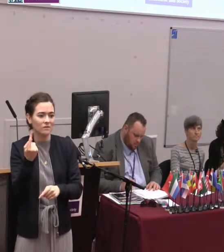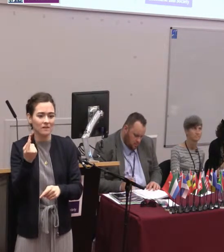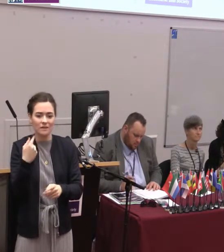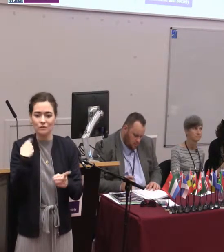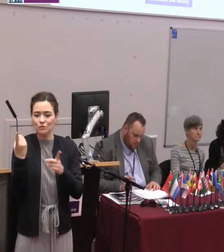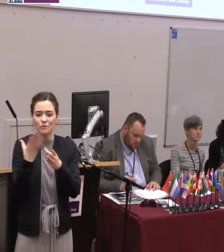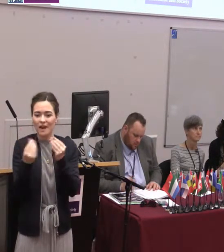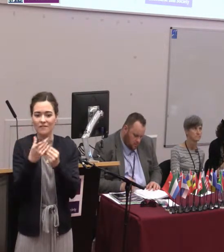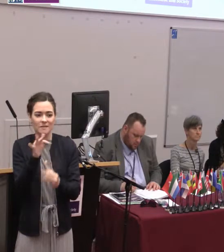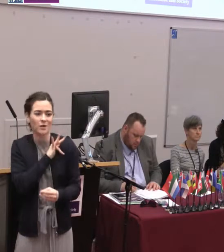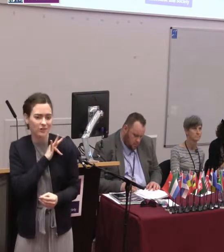on your own.